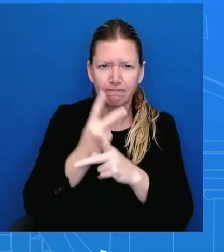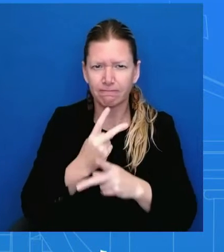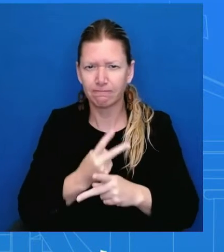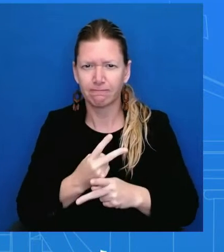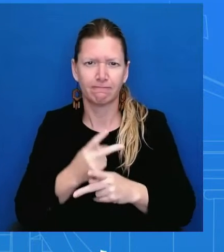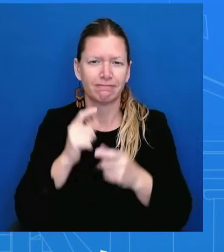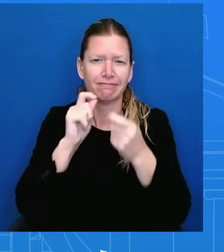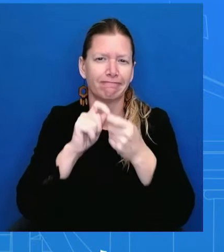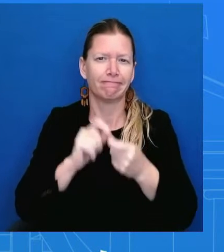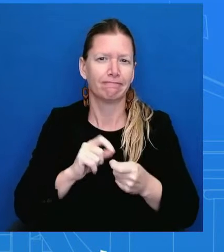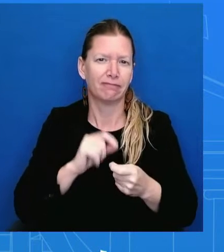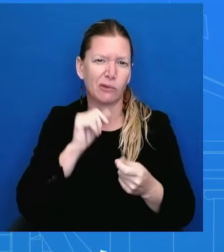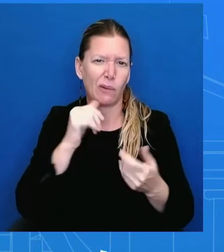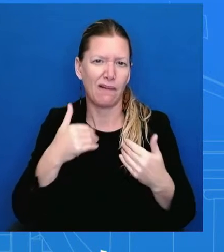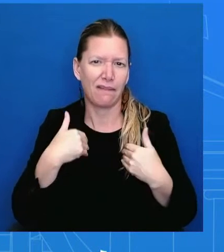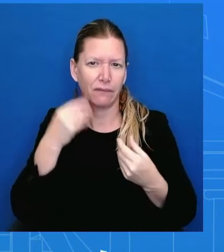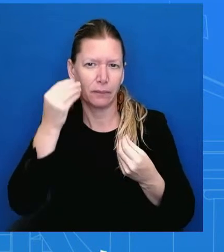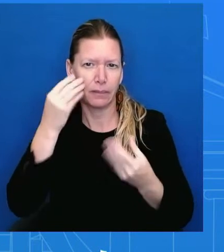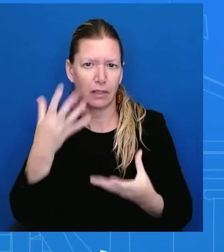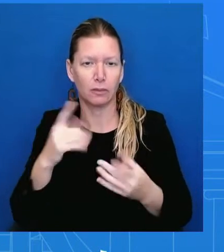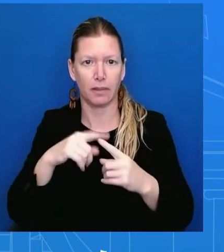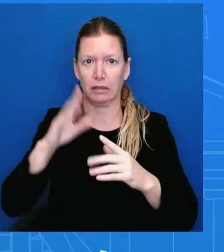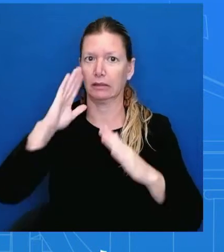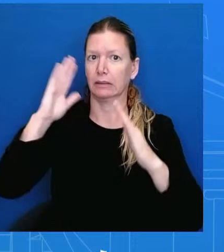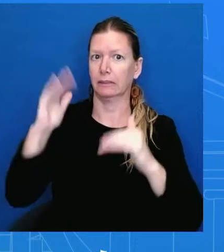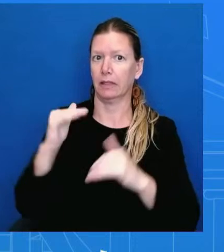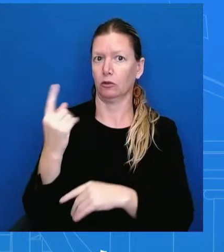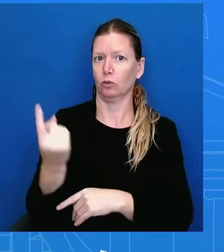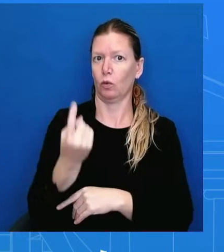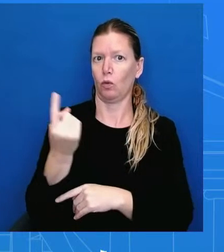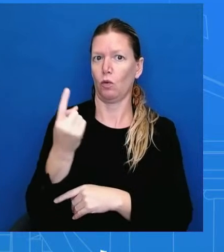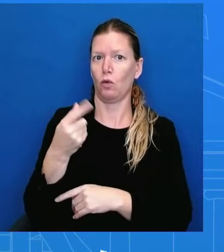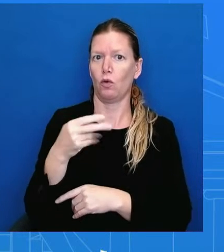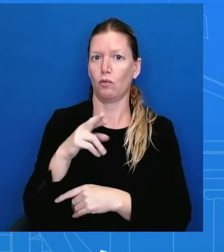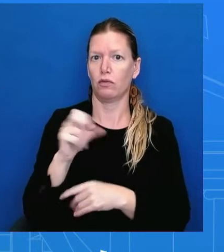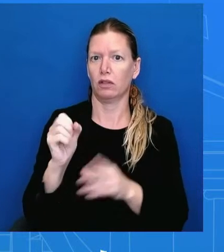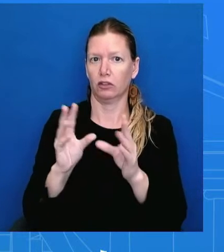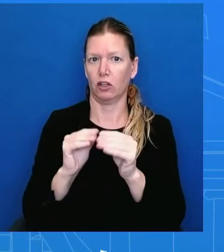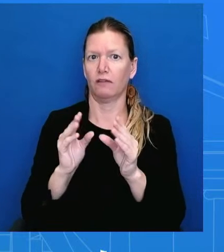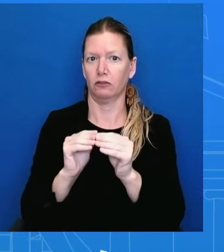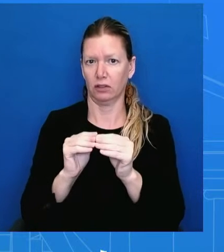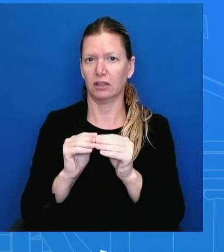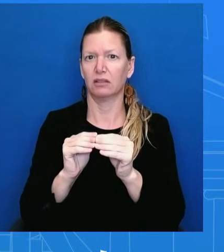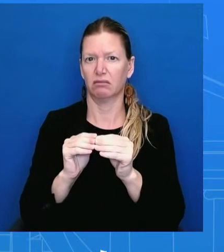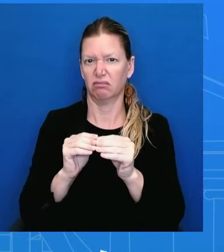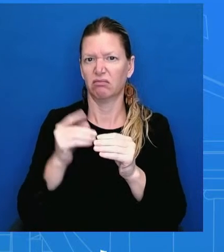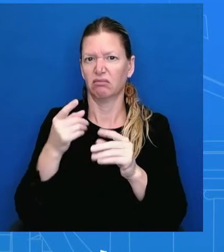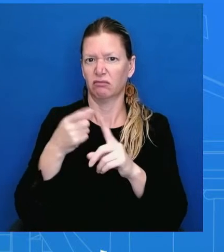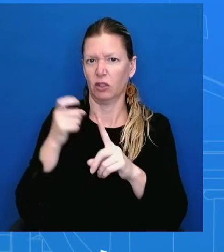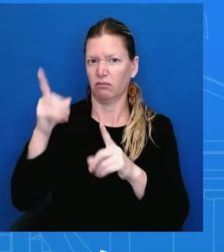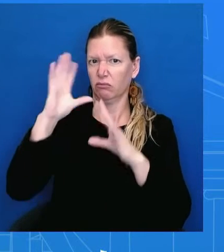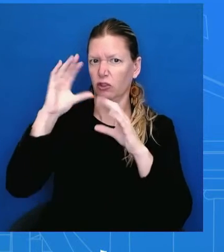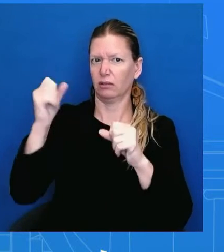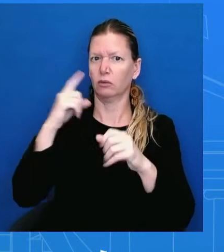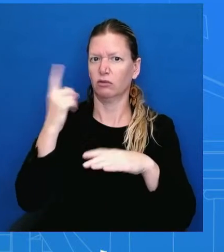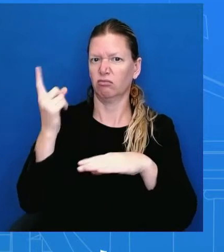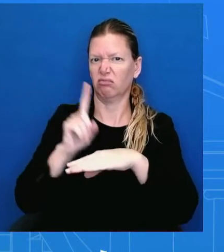from this president at the end of -- of the NATO Summit. He's looking forward to it. And he will be taking your questions. So, that'll be a good thing.